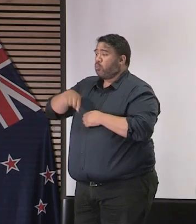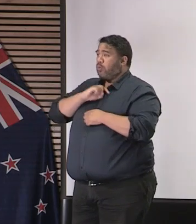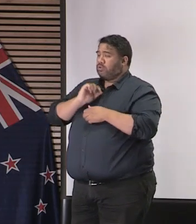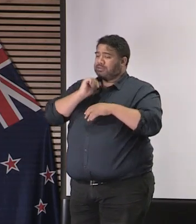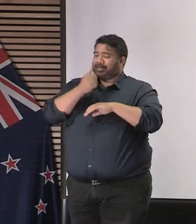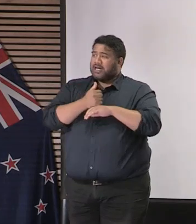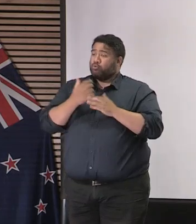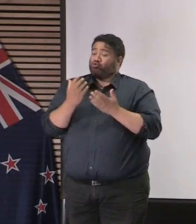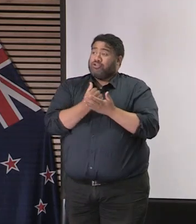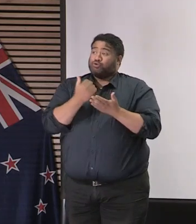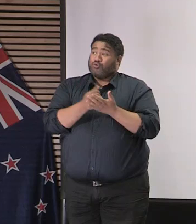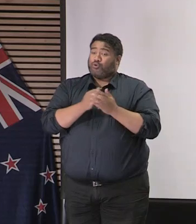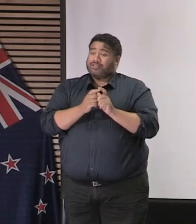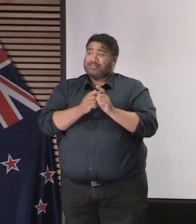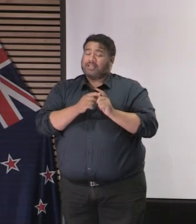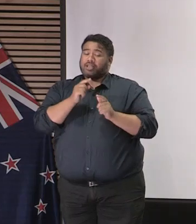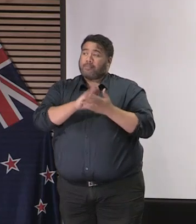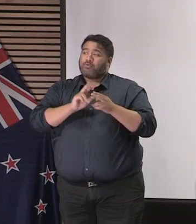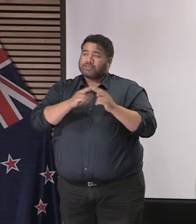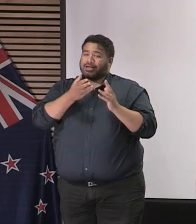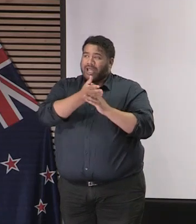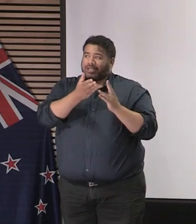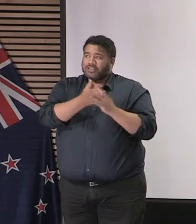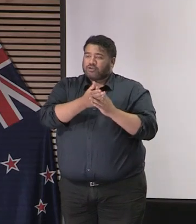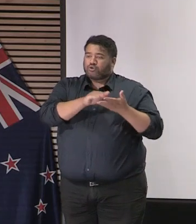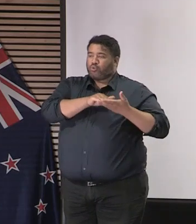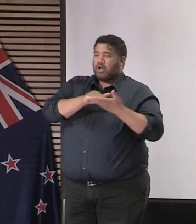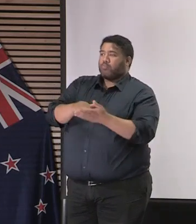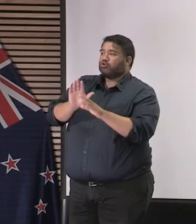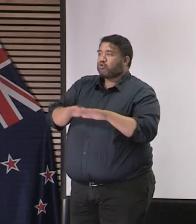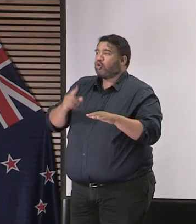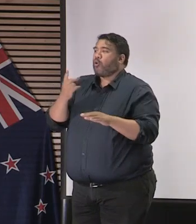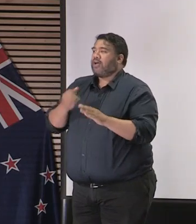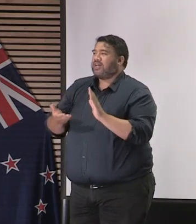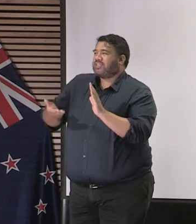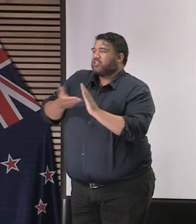making sure we have more -- the fourth is making sure we